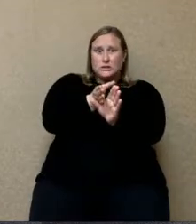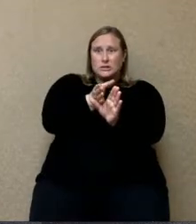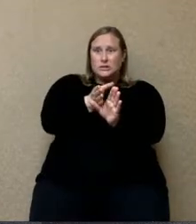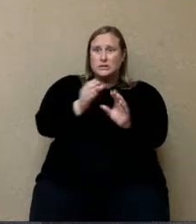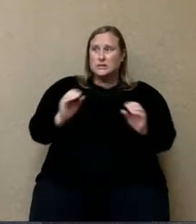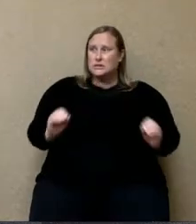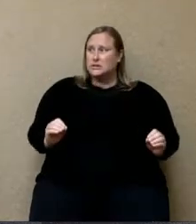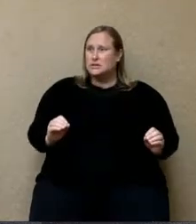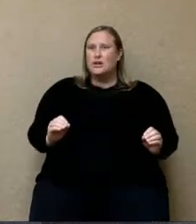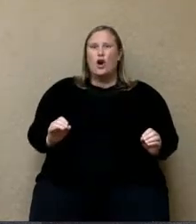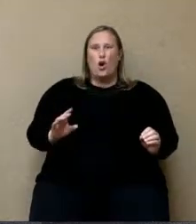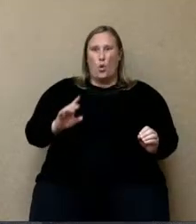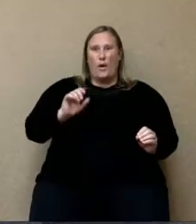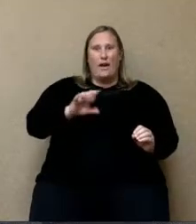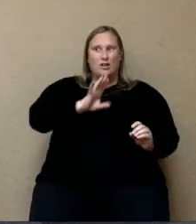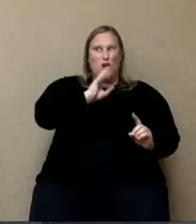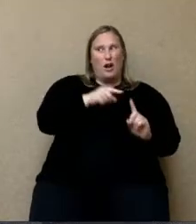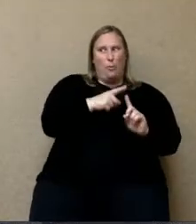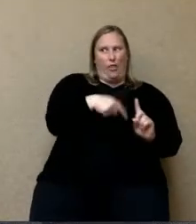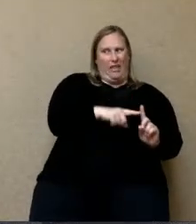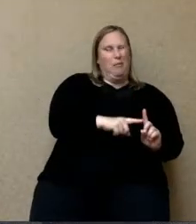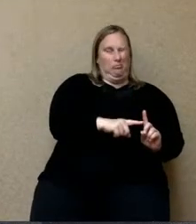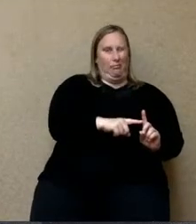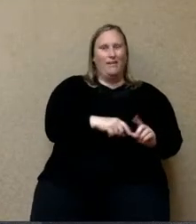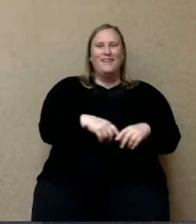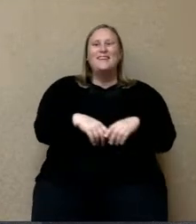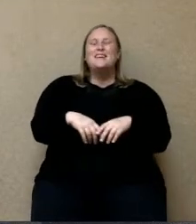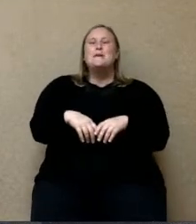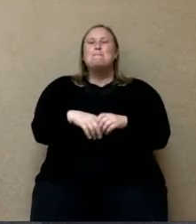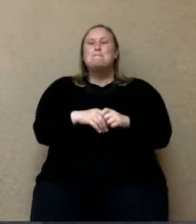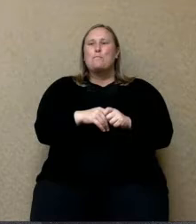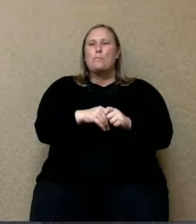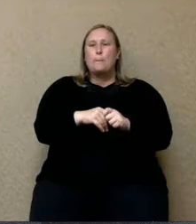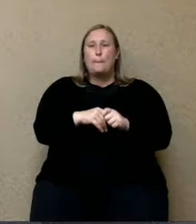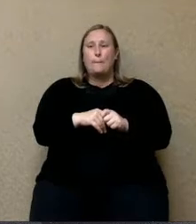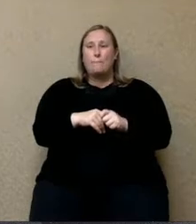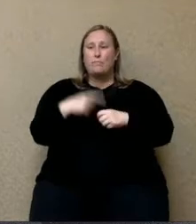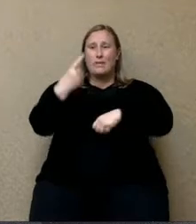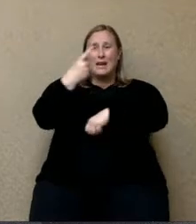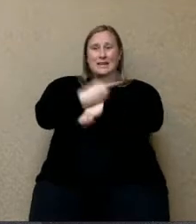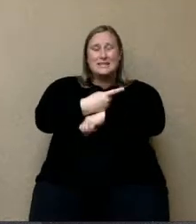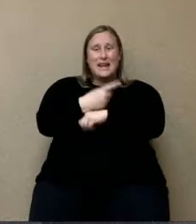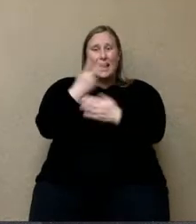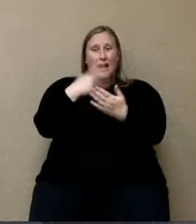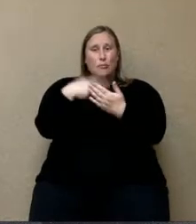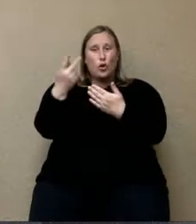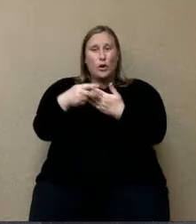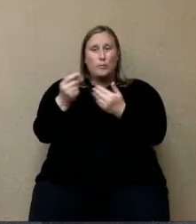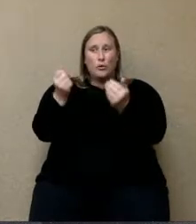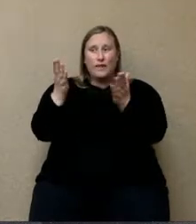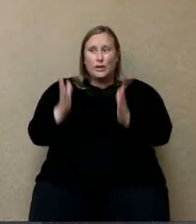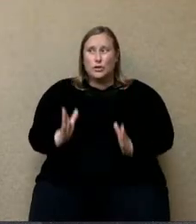Oh, there's not - we could totally talk about them. Day program providers?